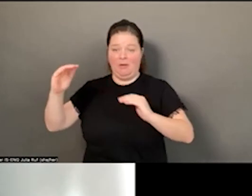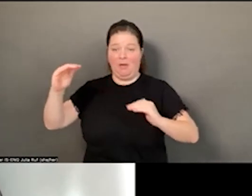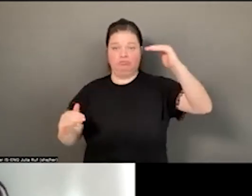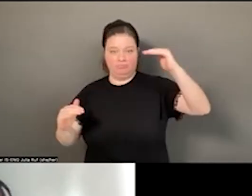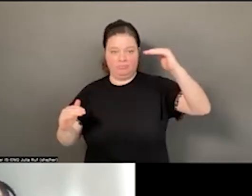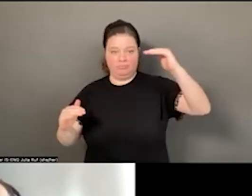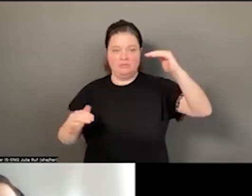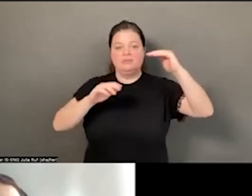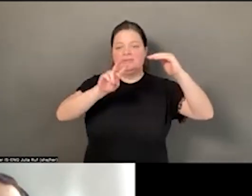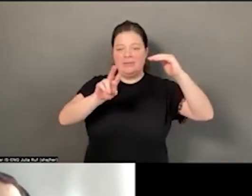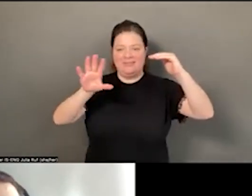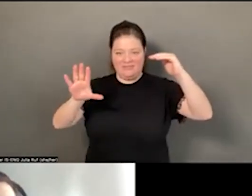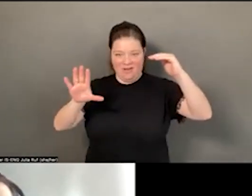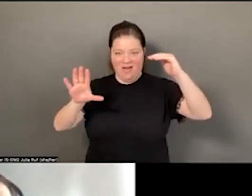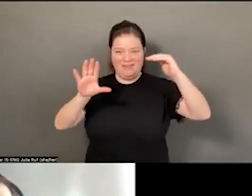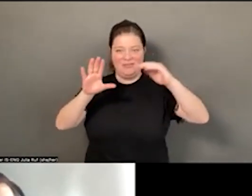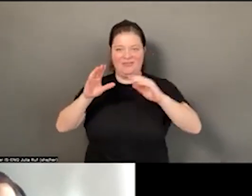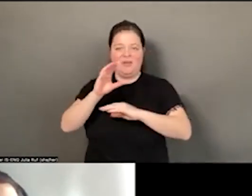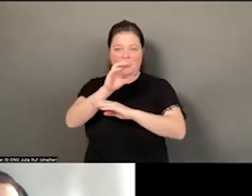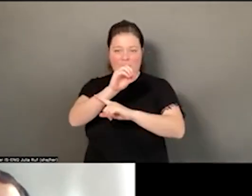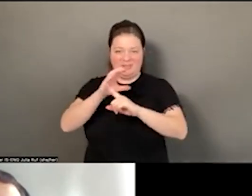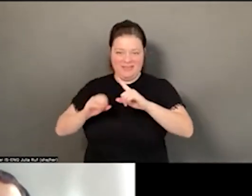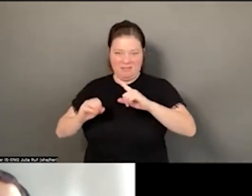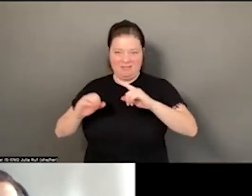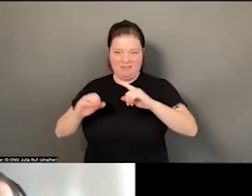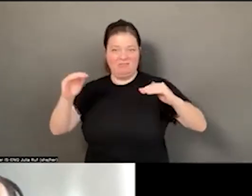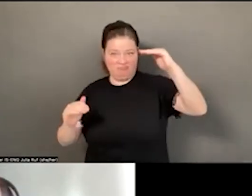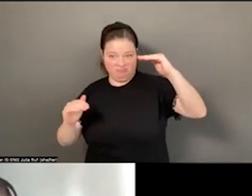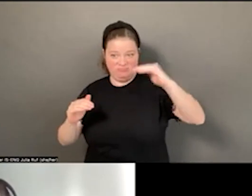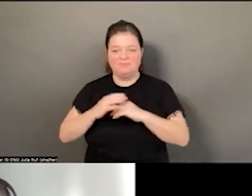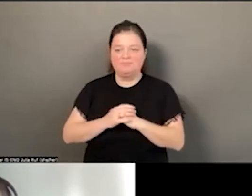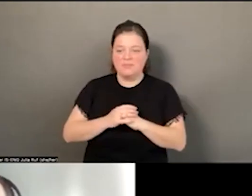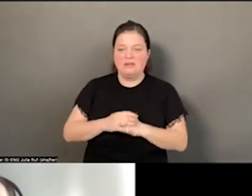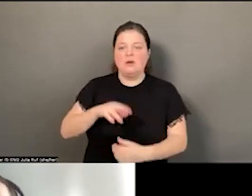they launched this package with a series of, let's say, deliverables,